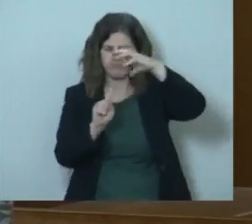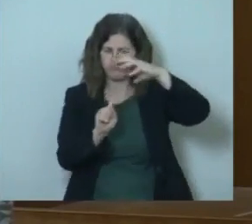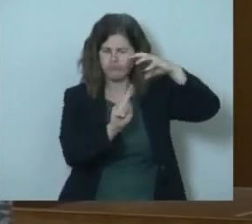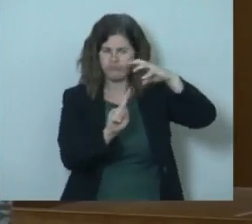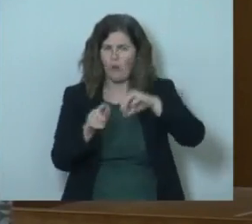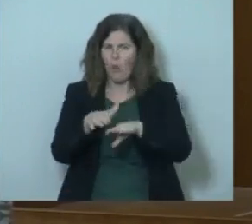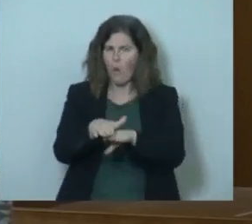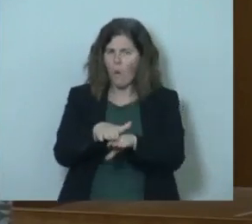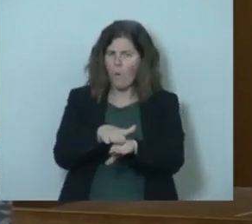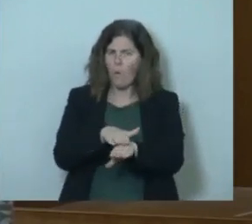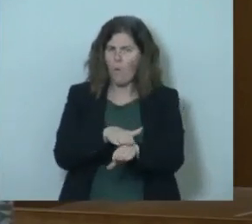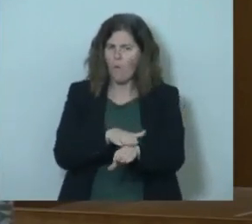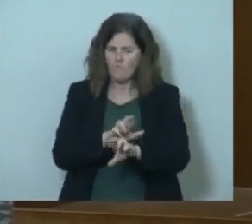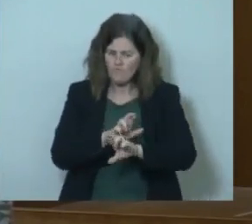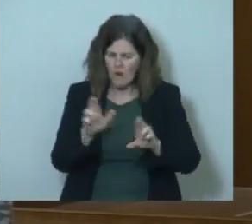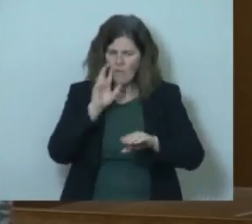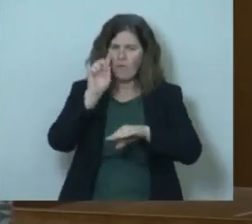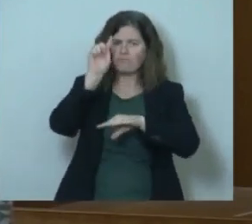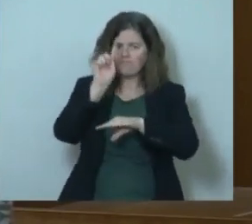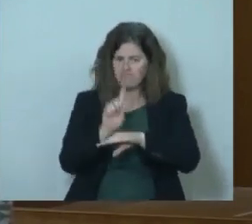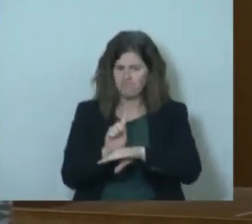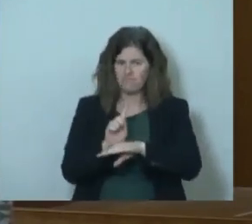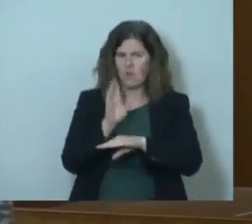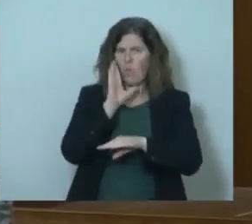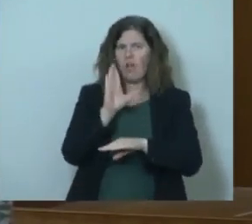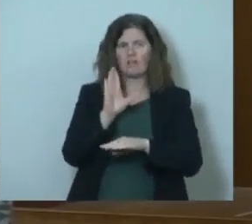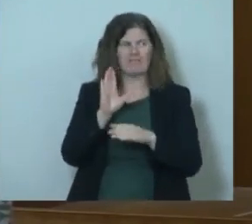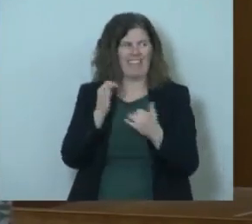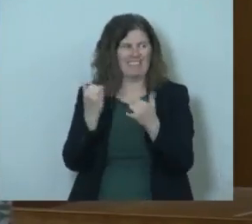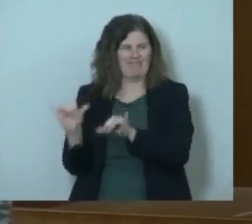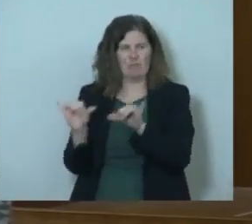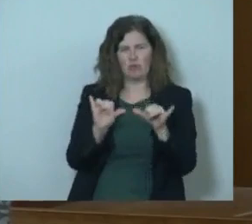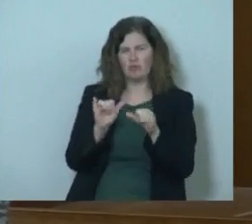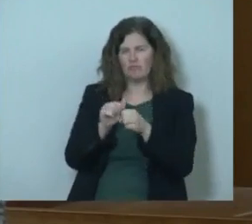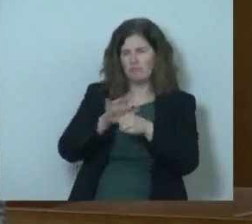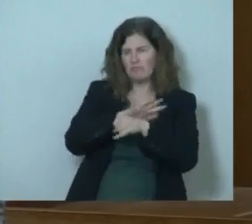NOT CONCLUDE IT WAS TIME TO TAKE OFF THE PARACHUTE.